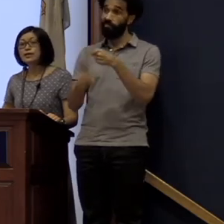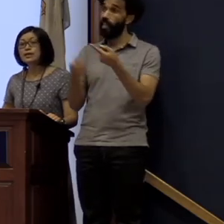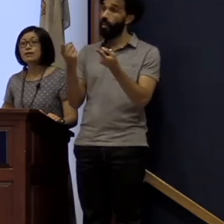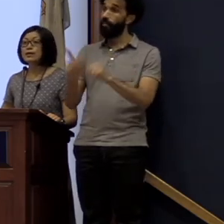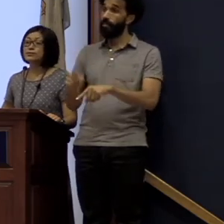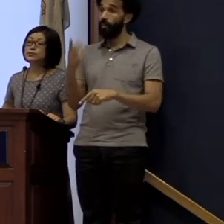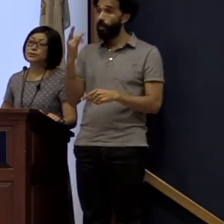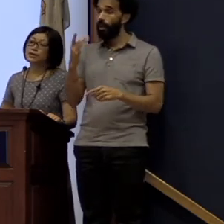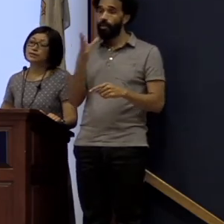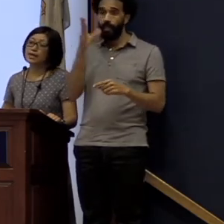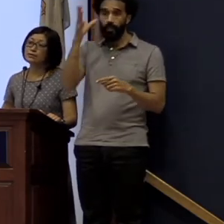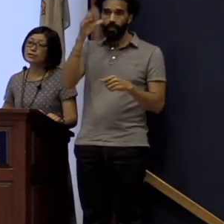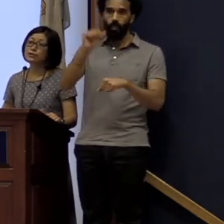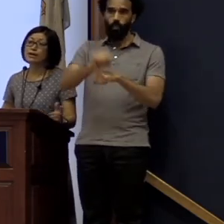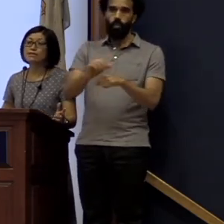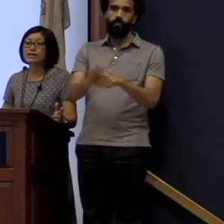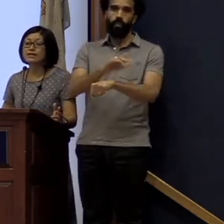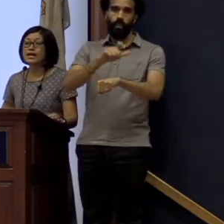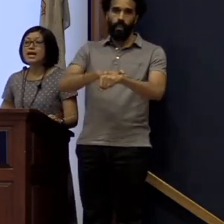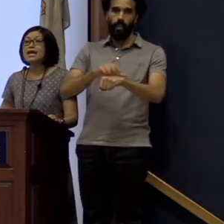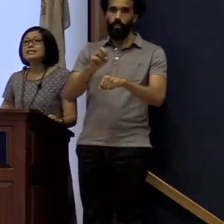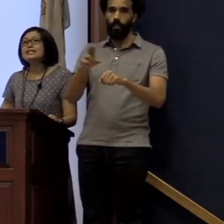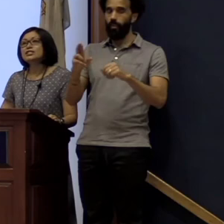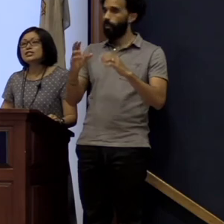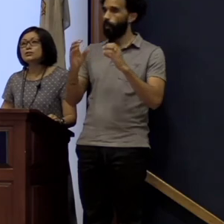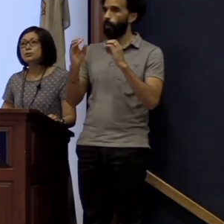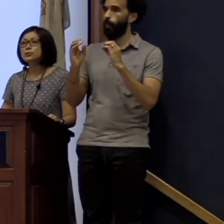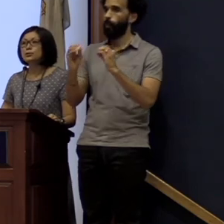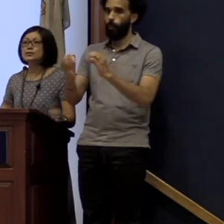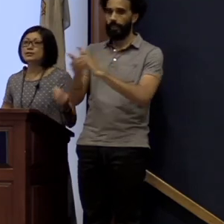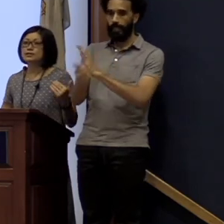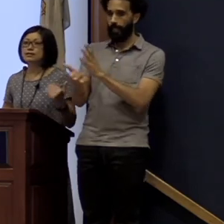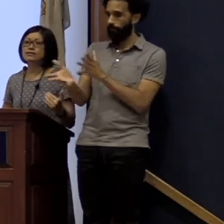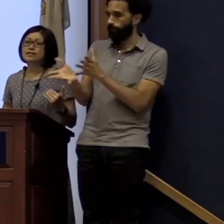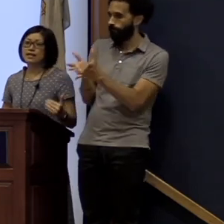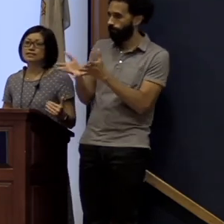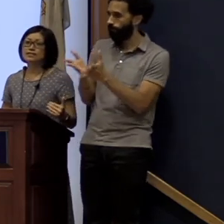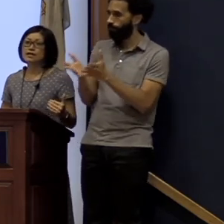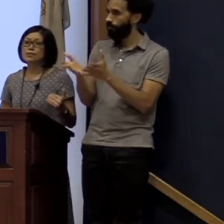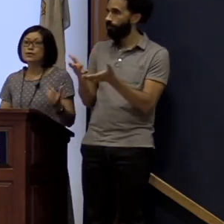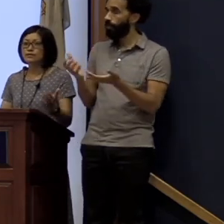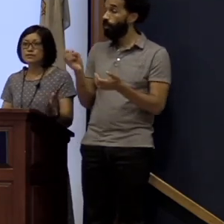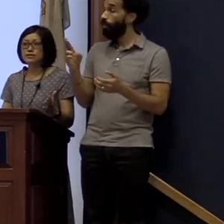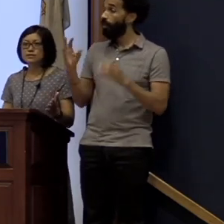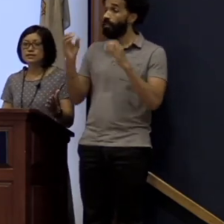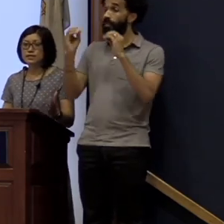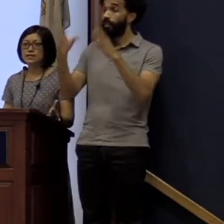Or parents who do not have the language to advocate and teachers who use a deficit lens with these kids